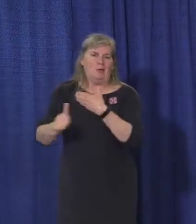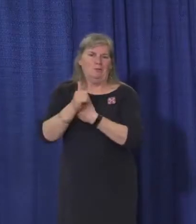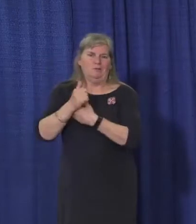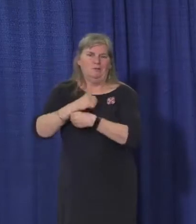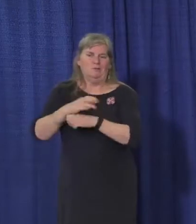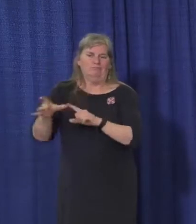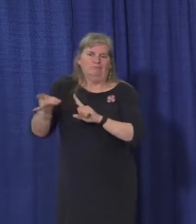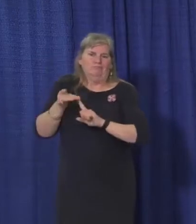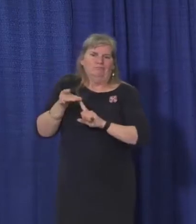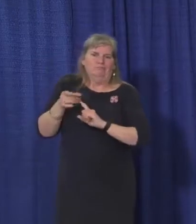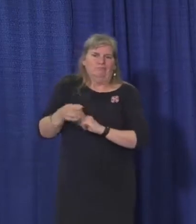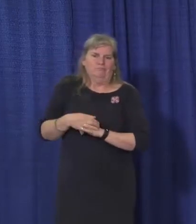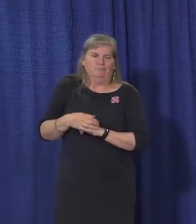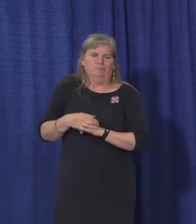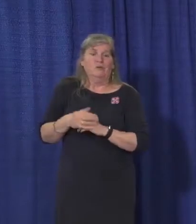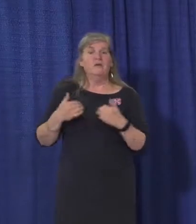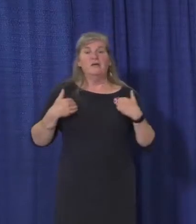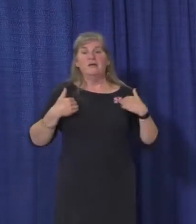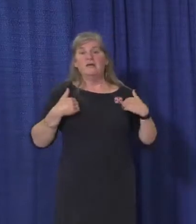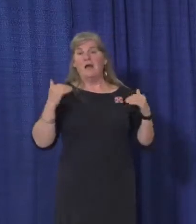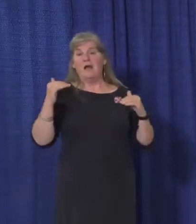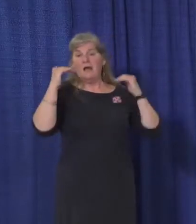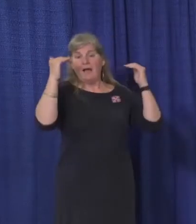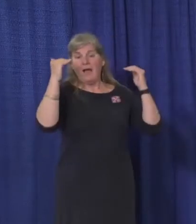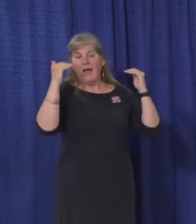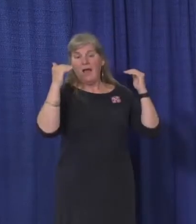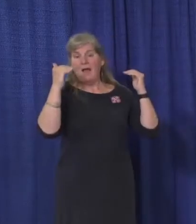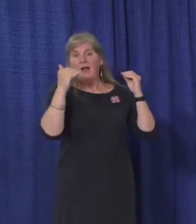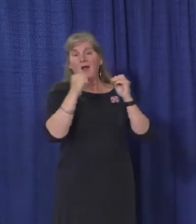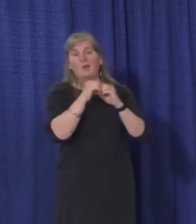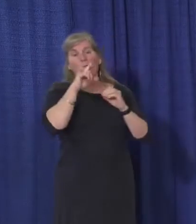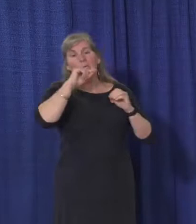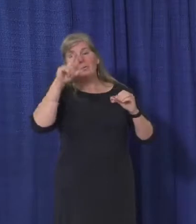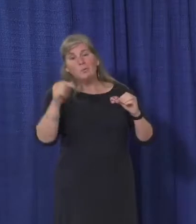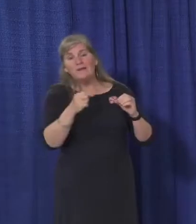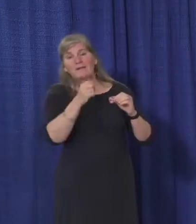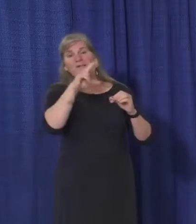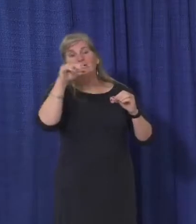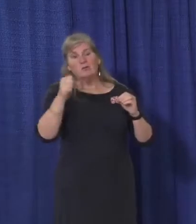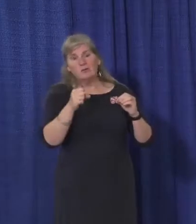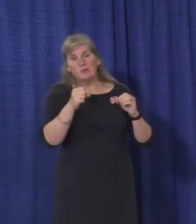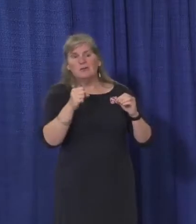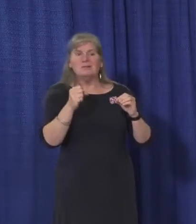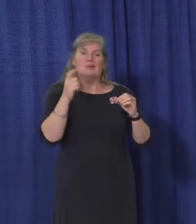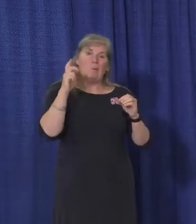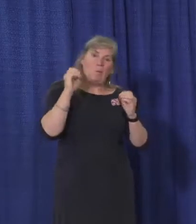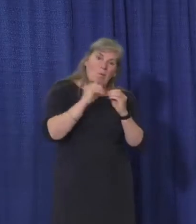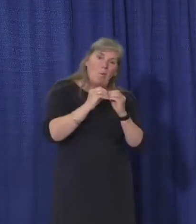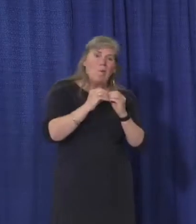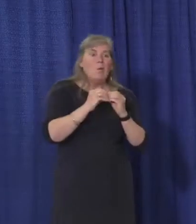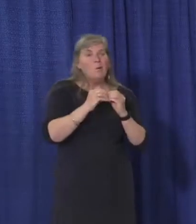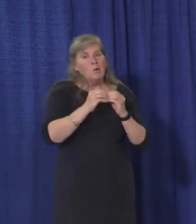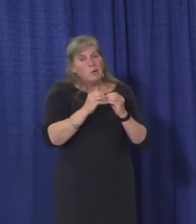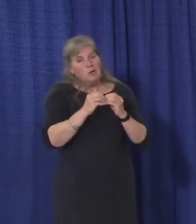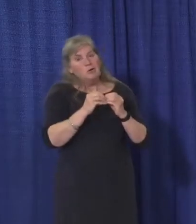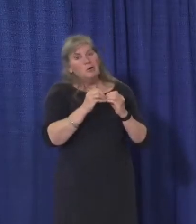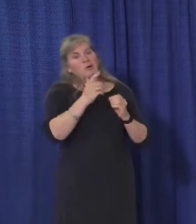susceptible to COVID infection. Younger adults happen coming forward much more for the first